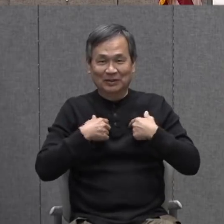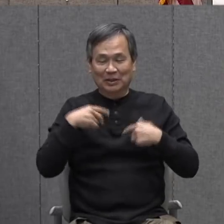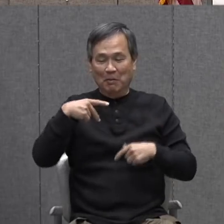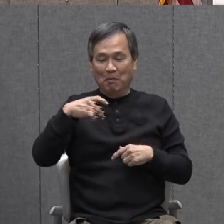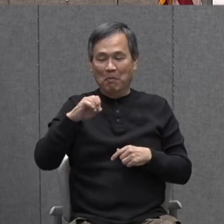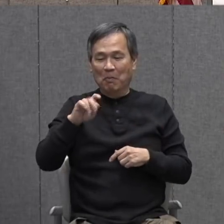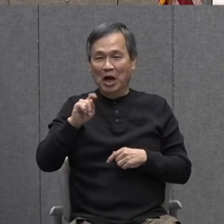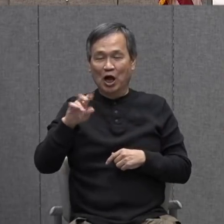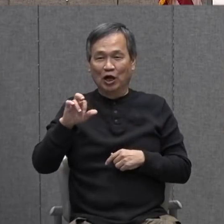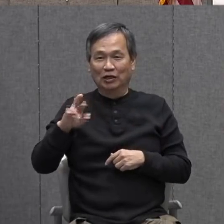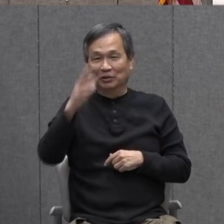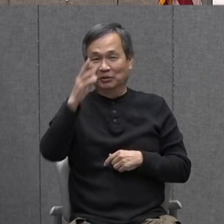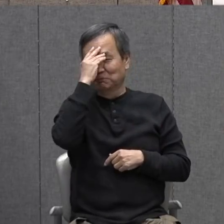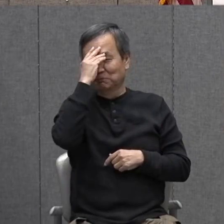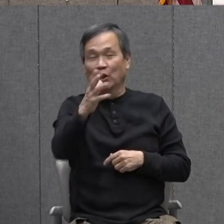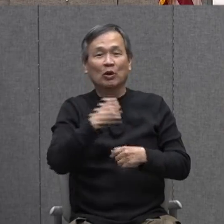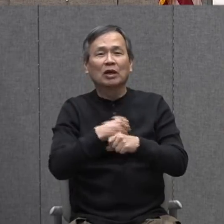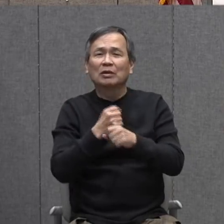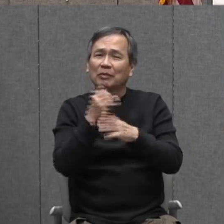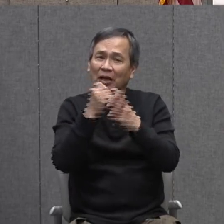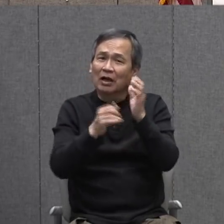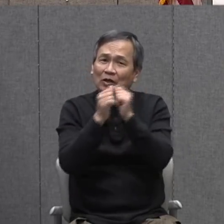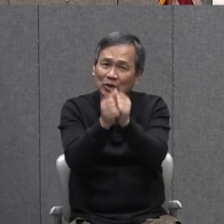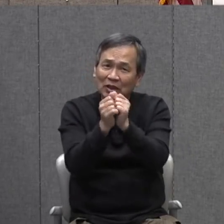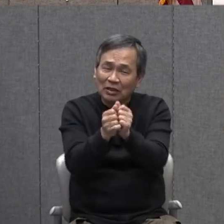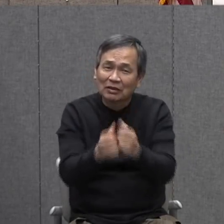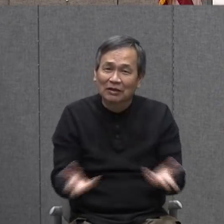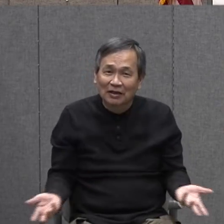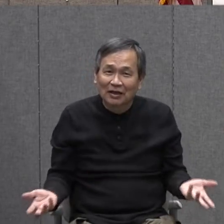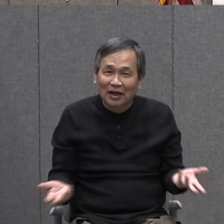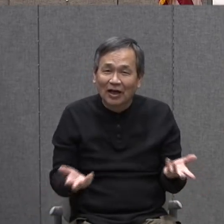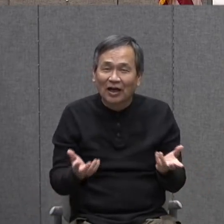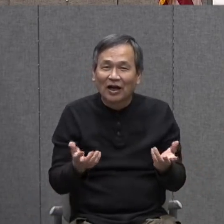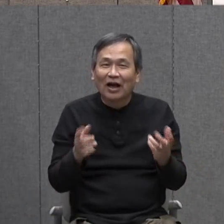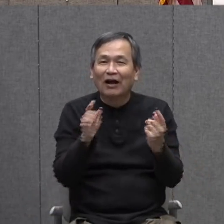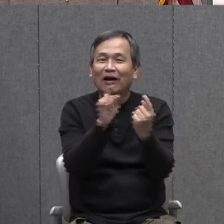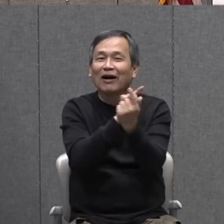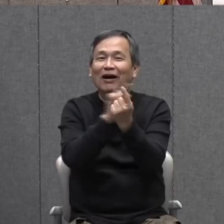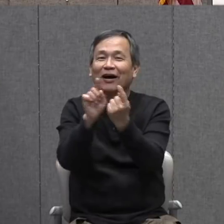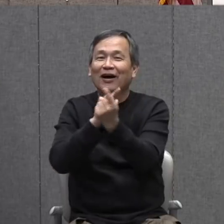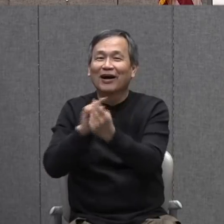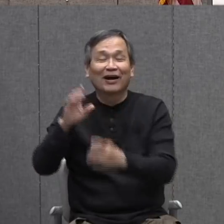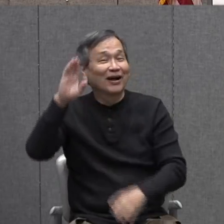and we are going to be making art together today. If I have met you already, hello again.